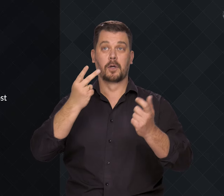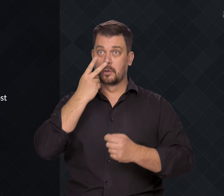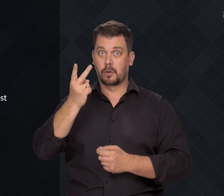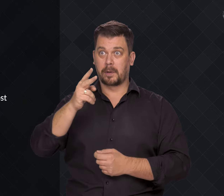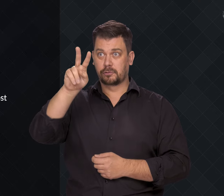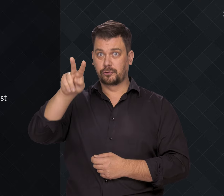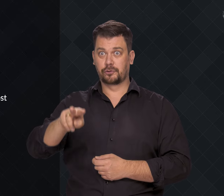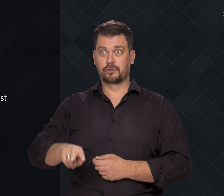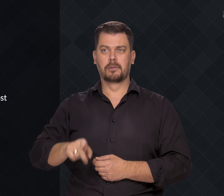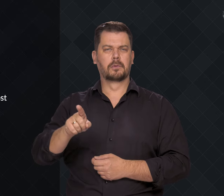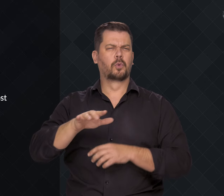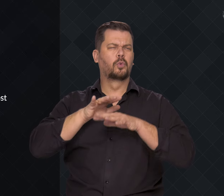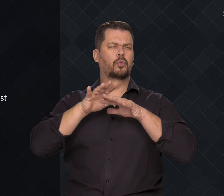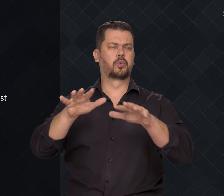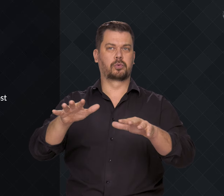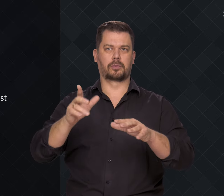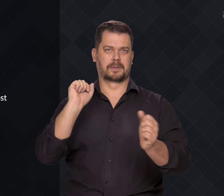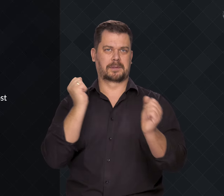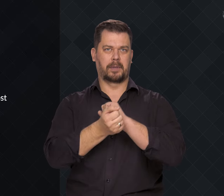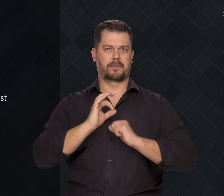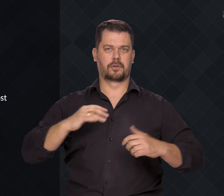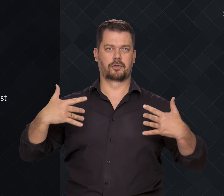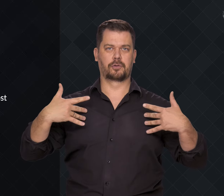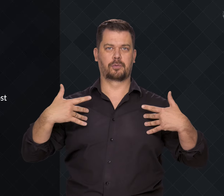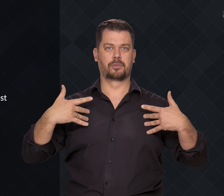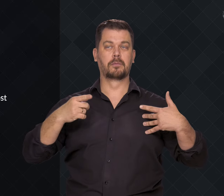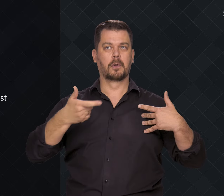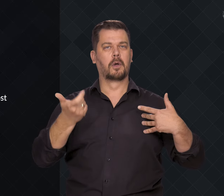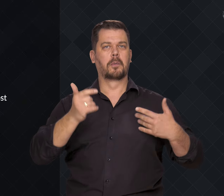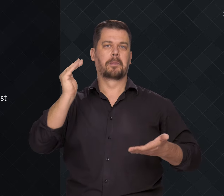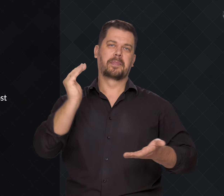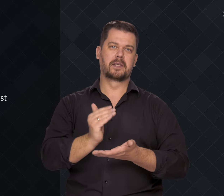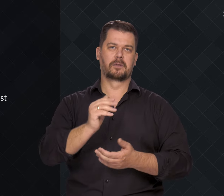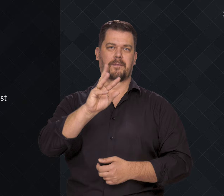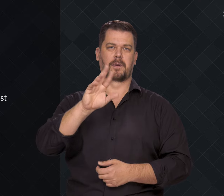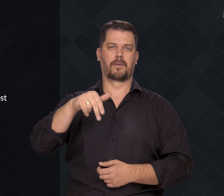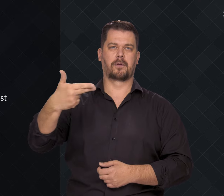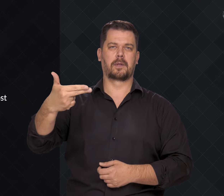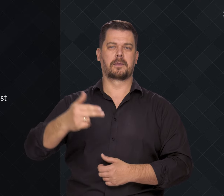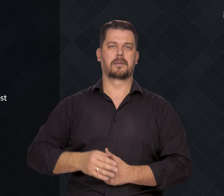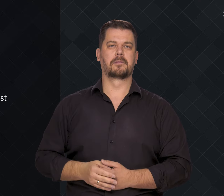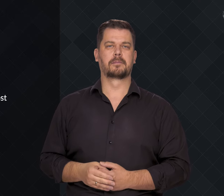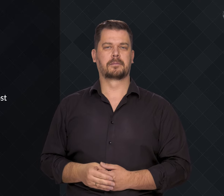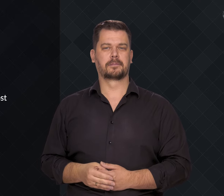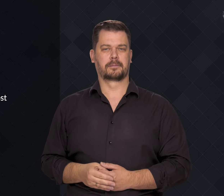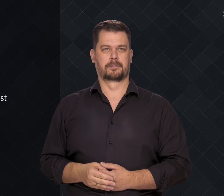You'll see people who have undergone a tremendous change in their lives, following the recommendations of the low-carb diet.